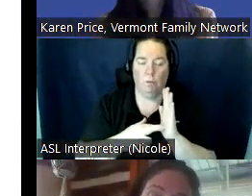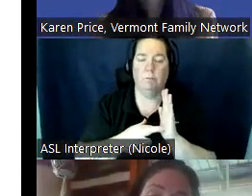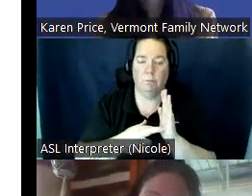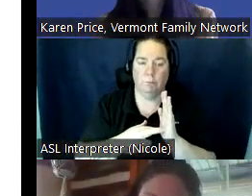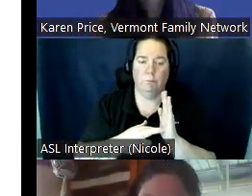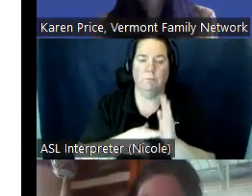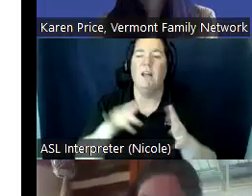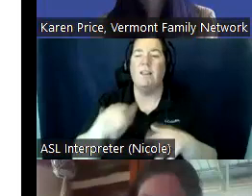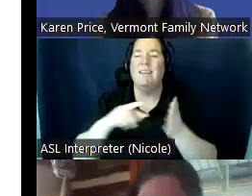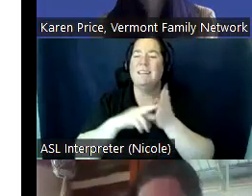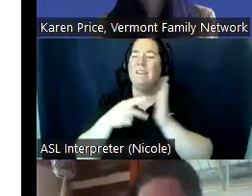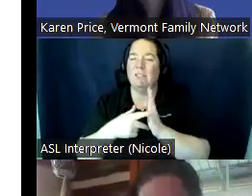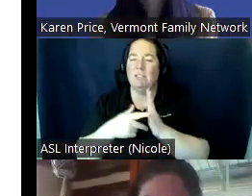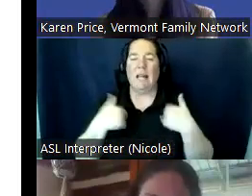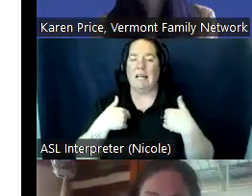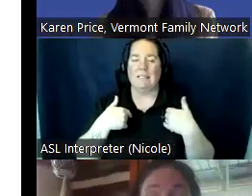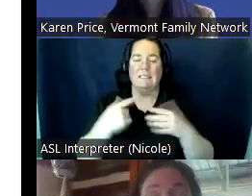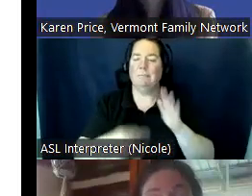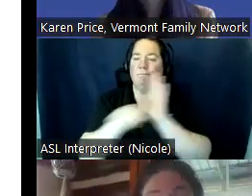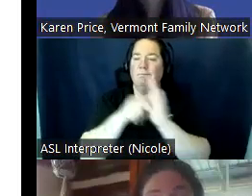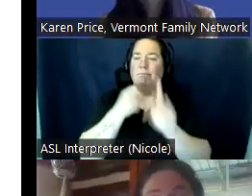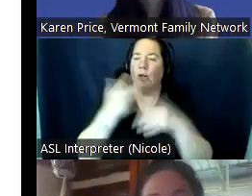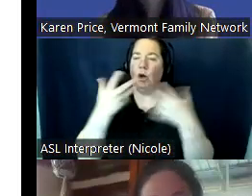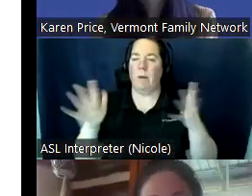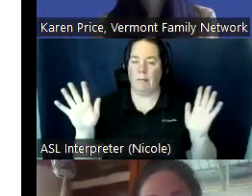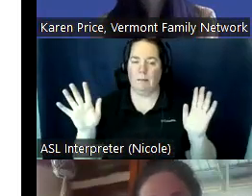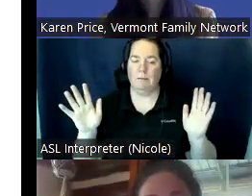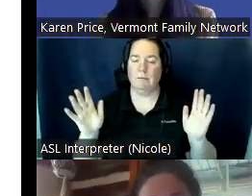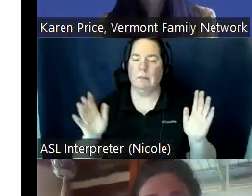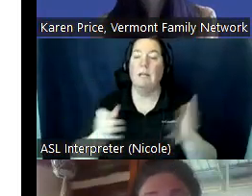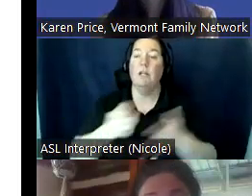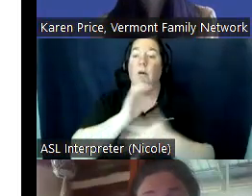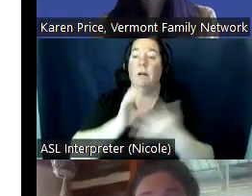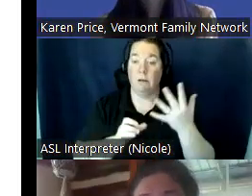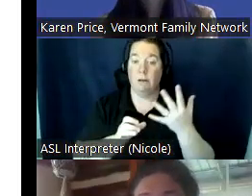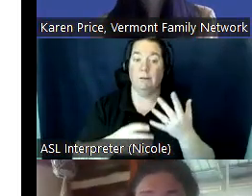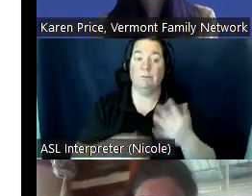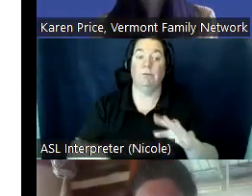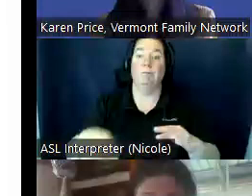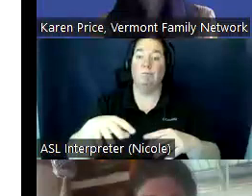requires an adverse effect. The criteria for determining SLD and deaf-blindness has changed